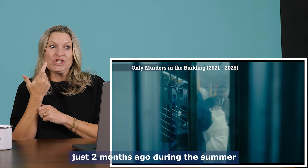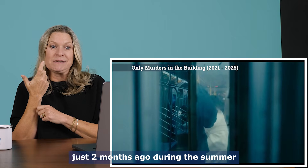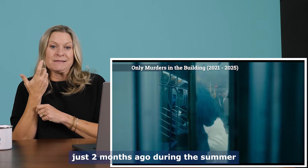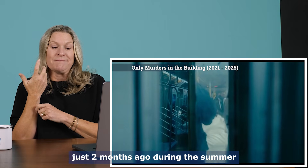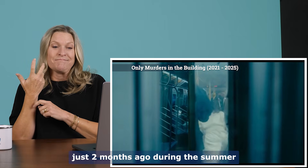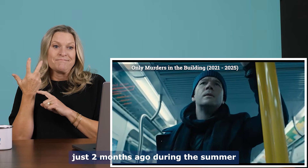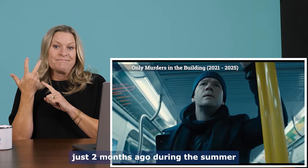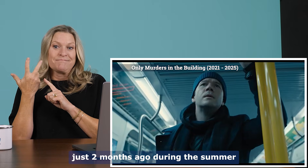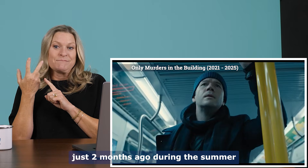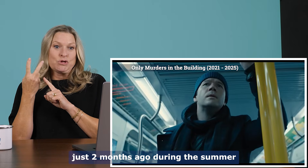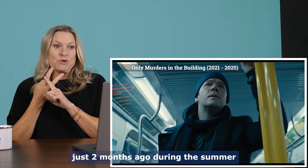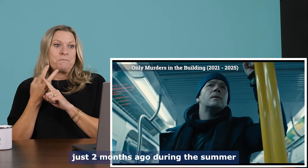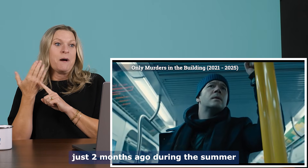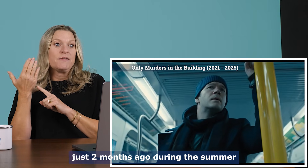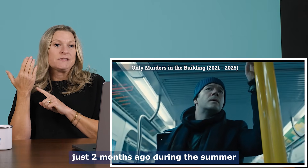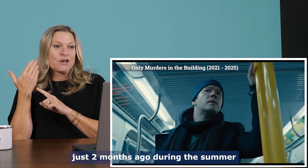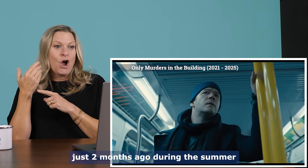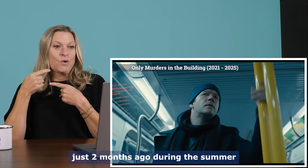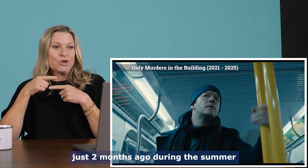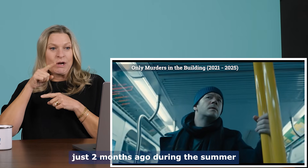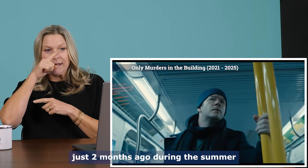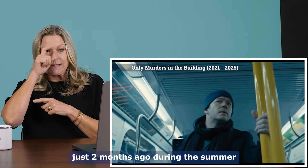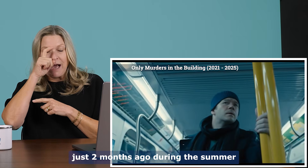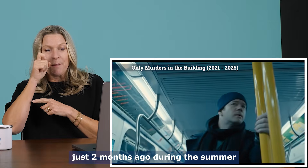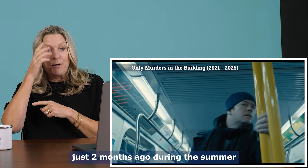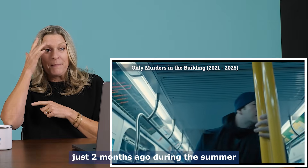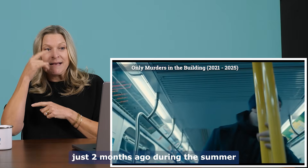just 2 months ago during the summer